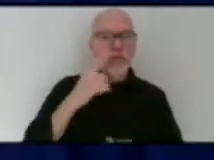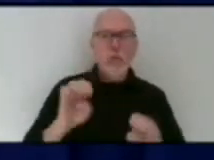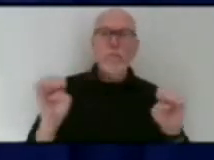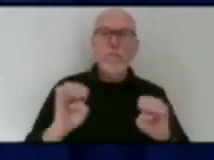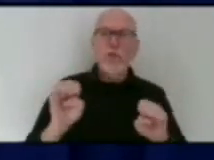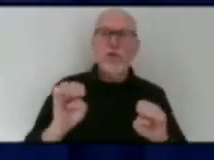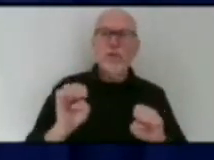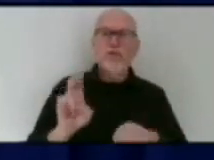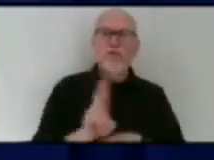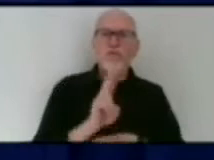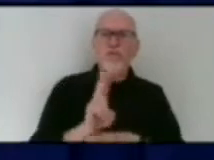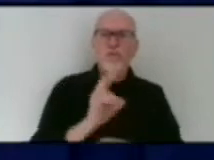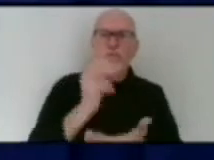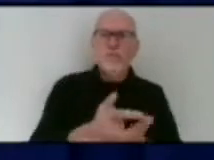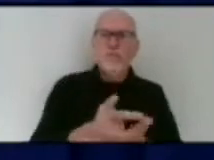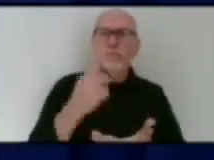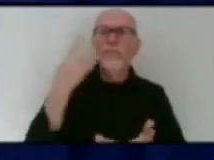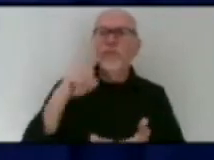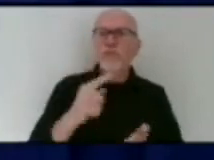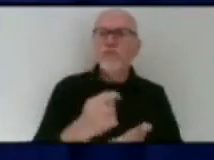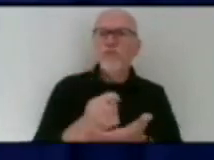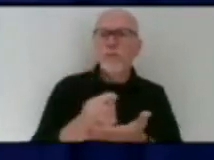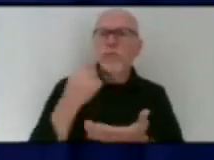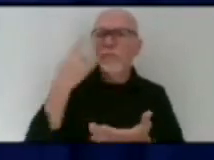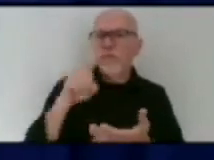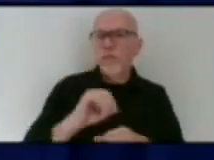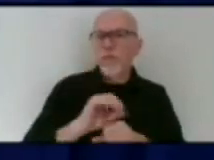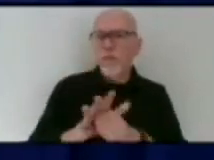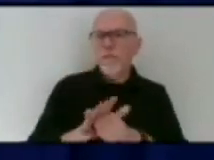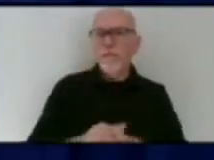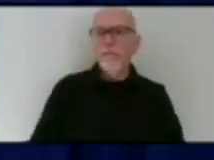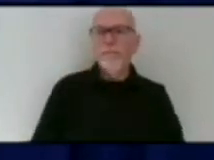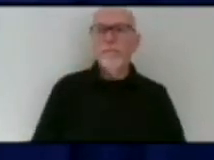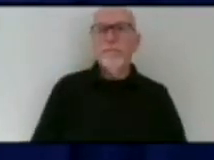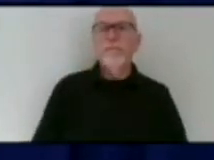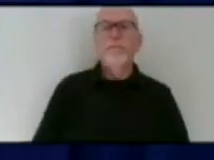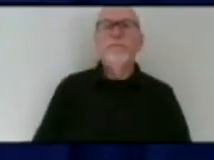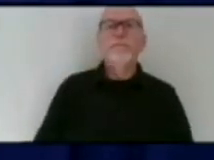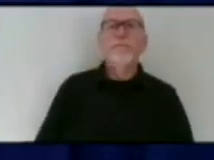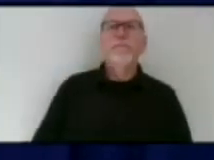authorization for treatment of covert 19 monoclonal antibodies. Direct